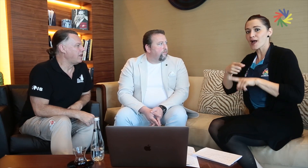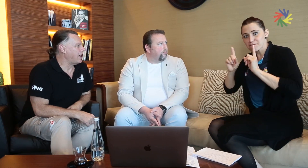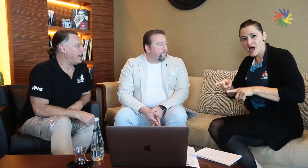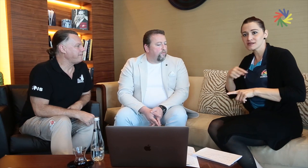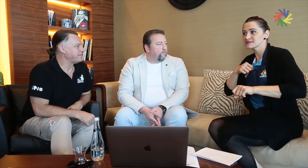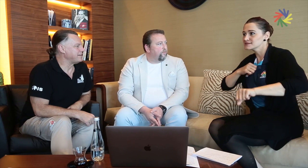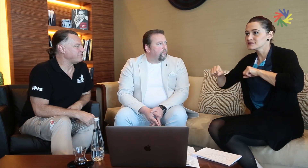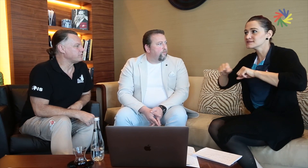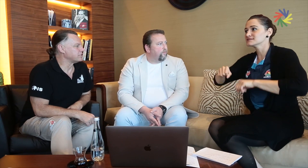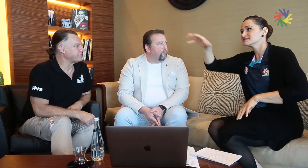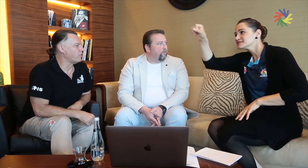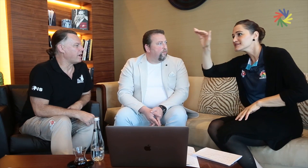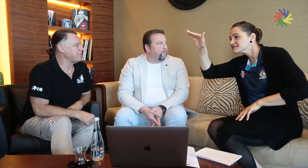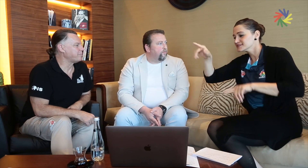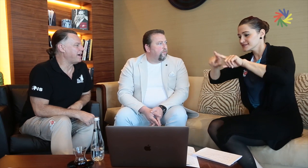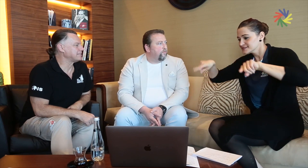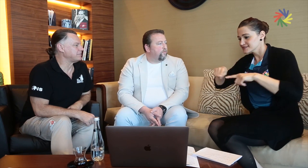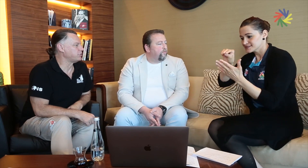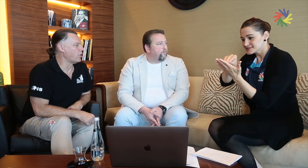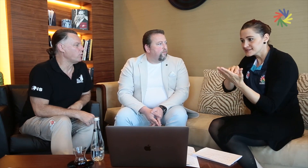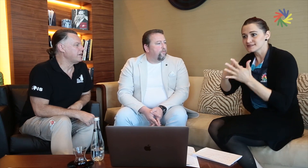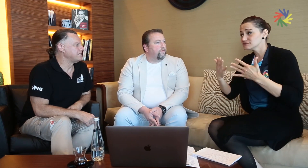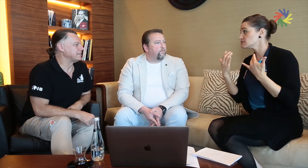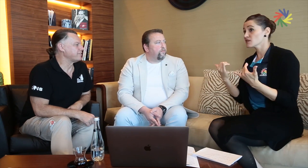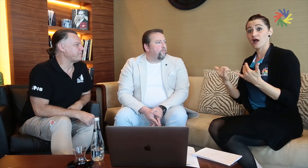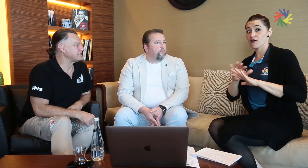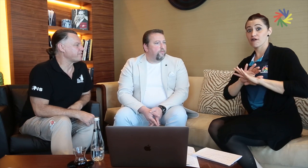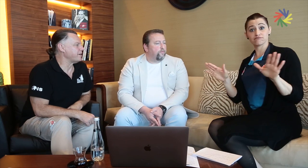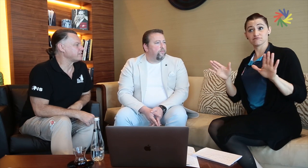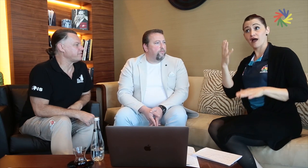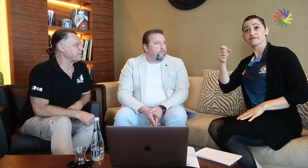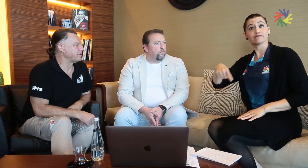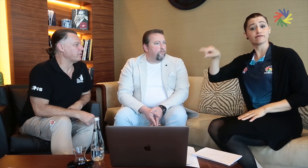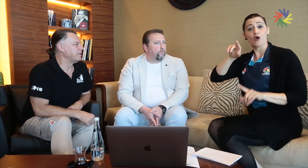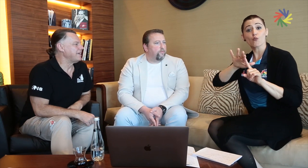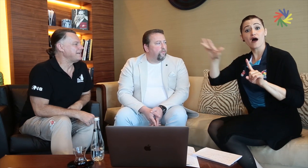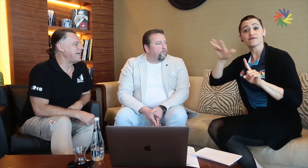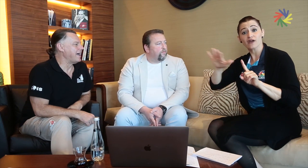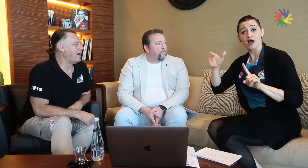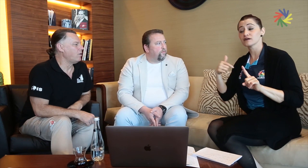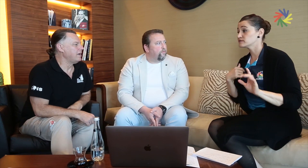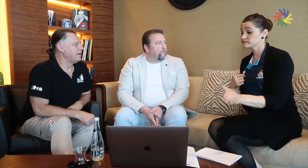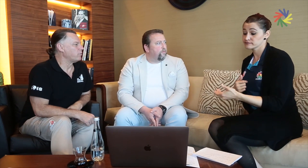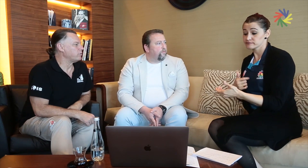Now with the new app, we no longer need to physically walk over to the Center